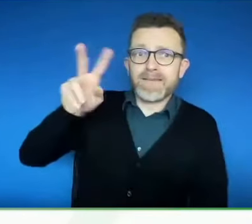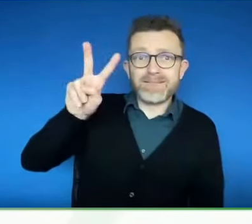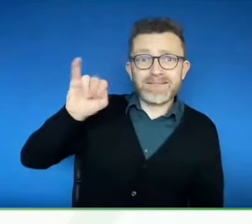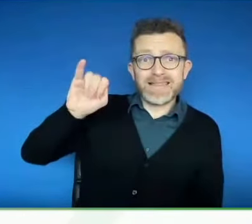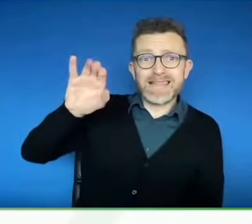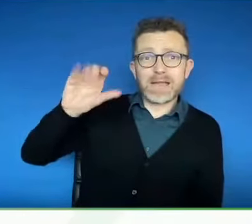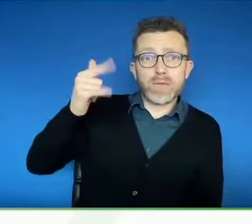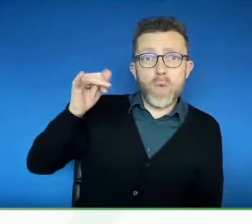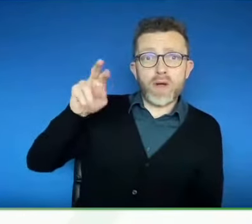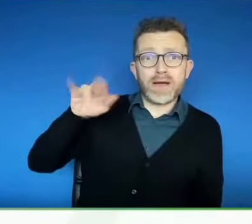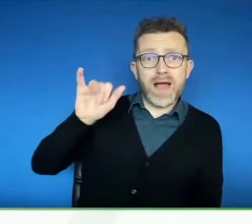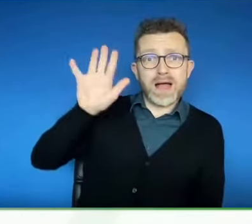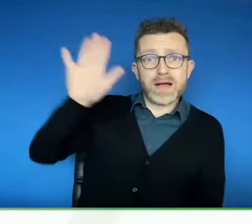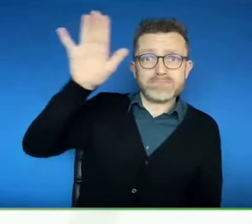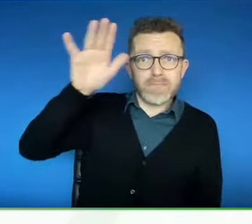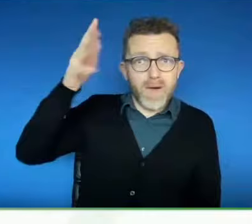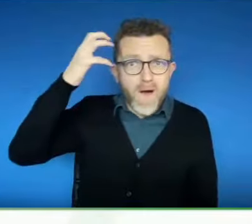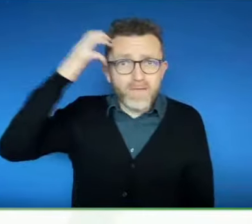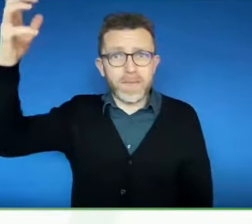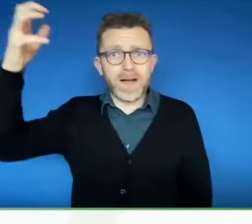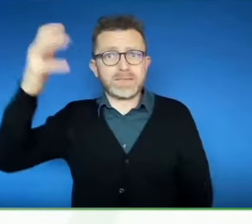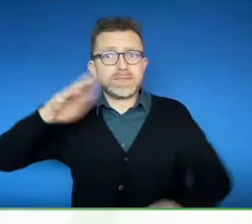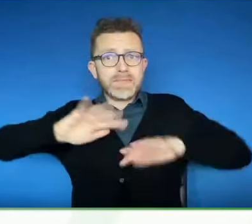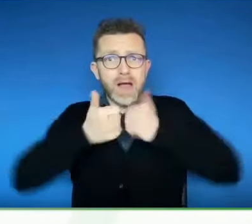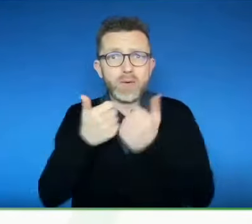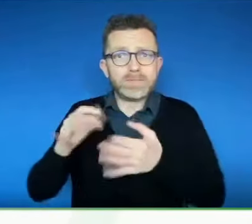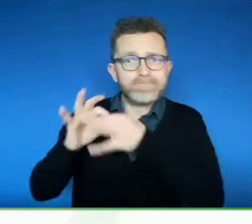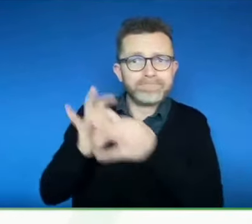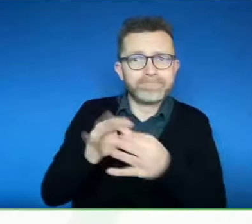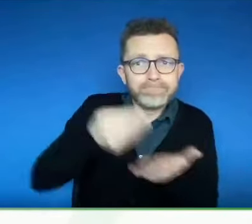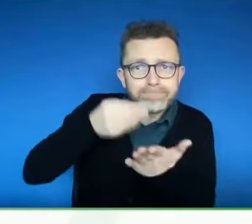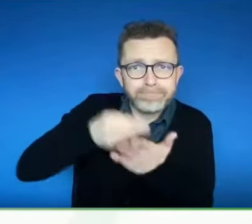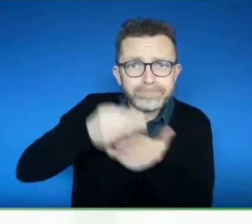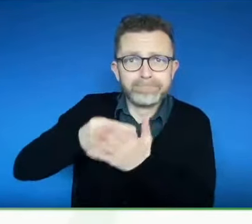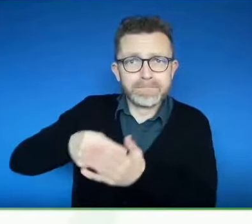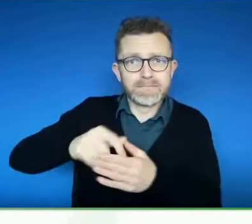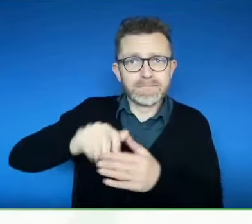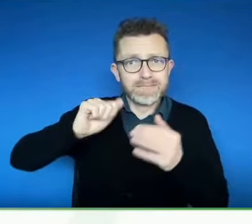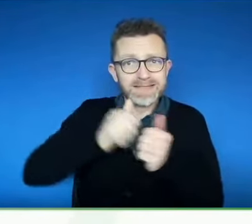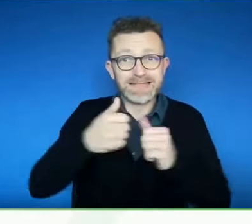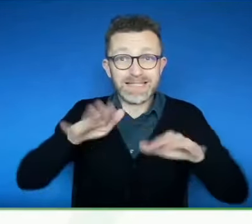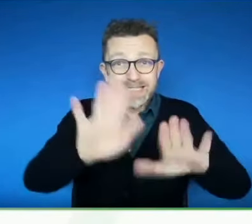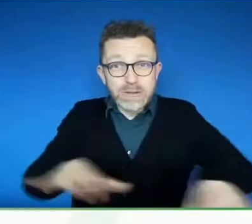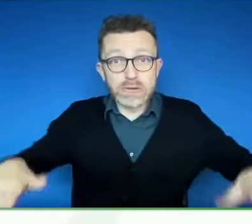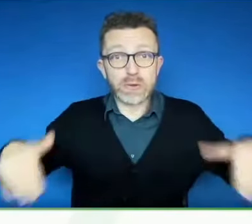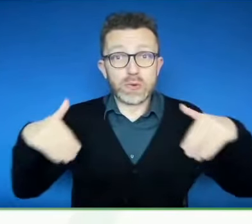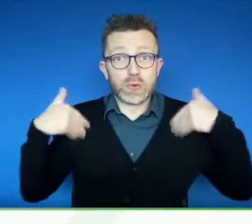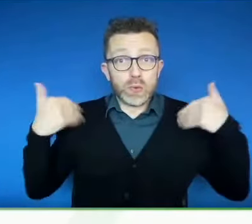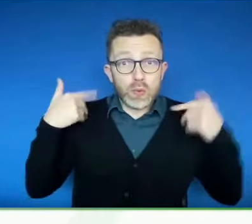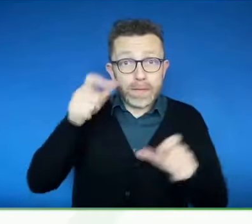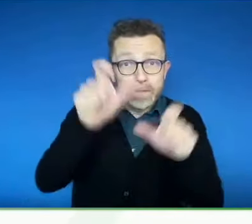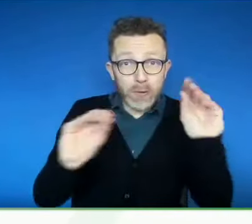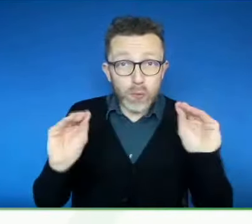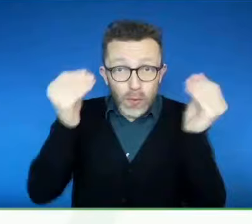steering communities process. We found that 6% of Victorians in our state have had contact with the disabled boss.